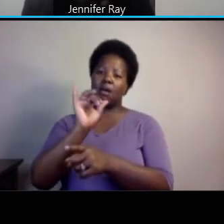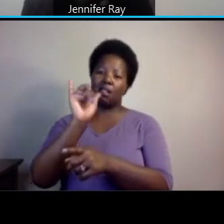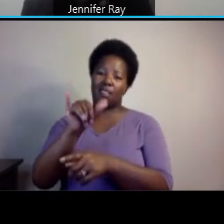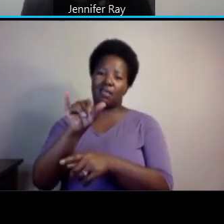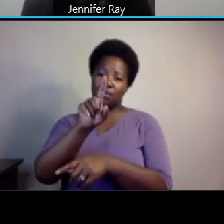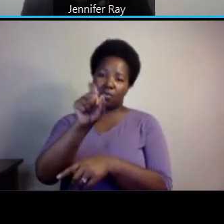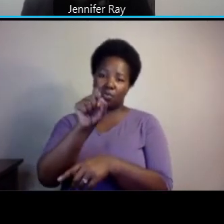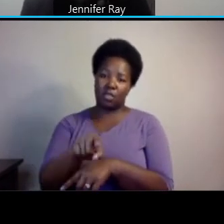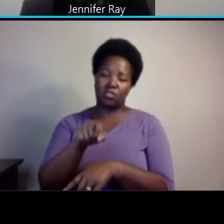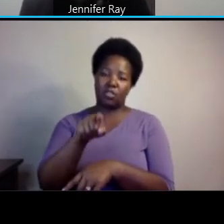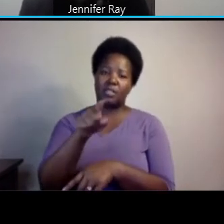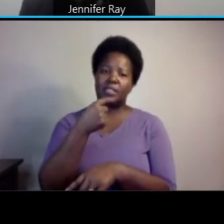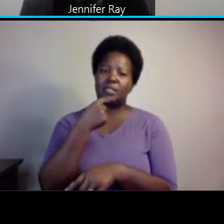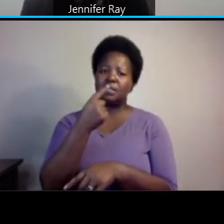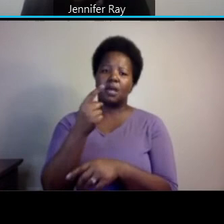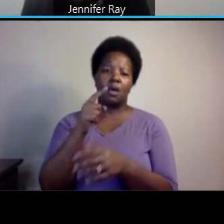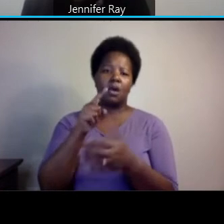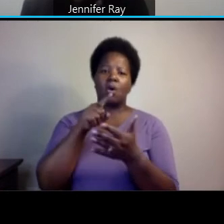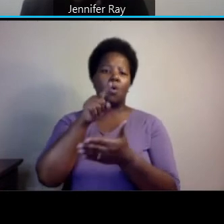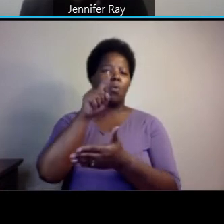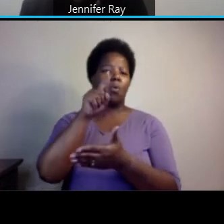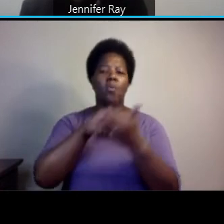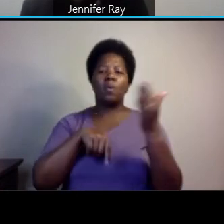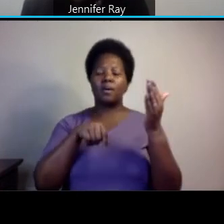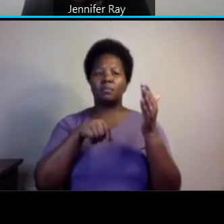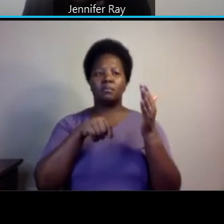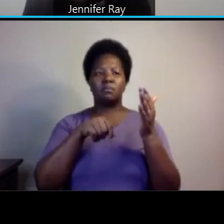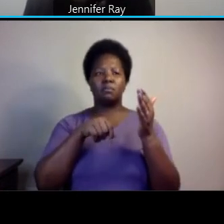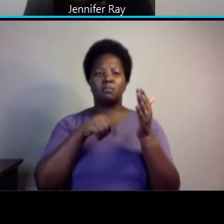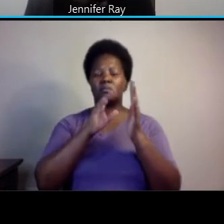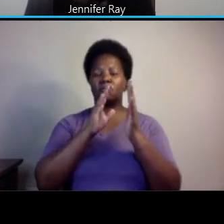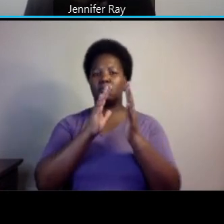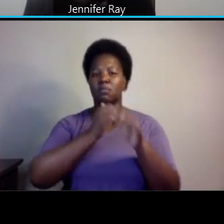what are the travel lien widths going to be for florida and new york avenue